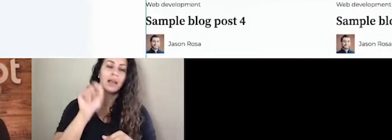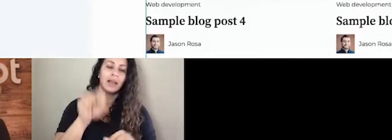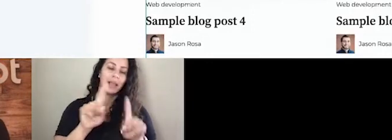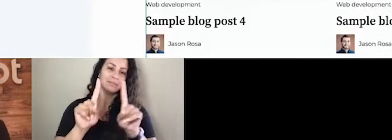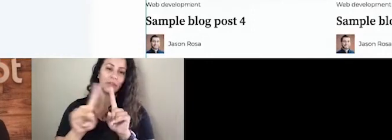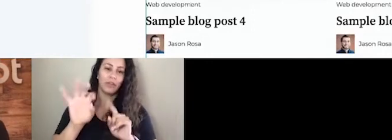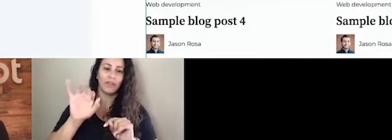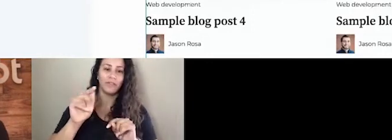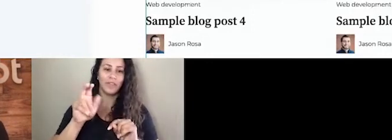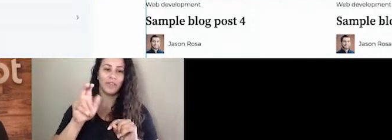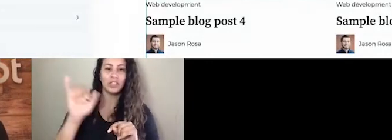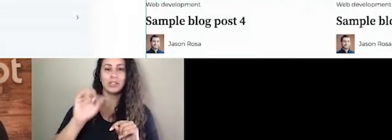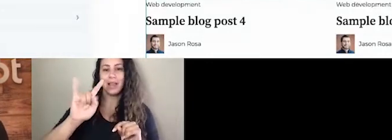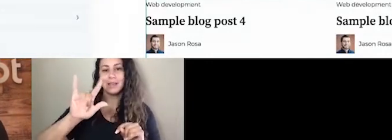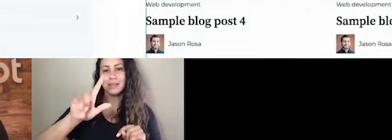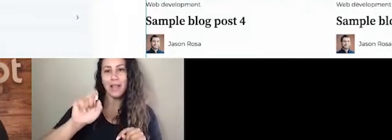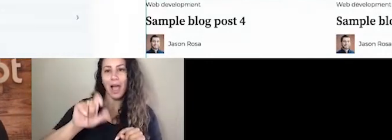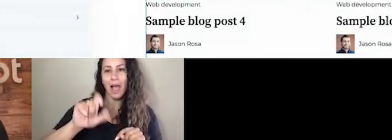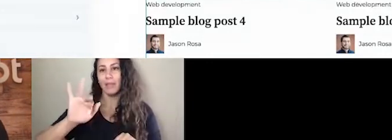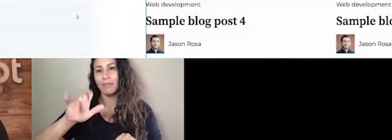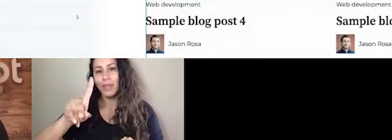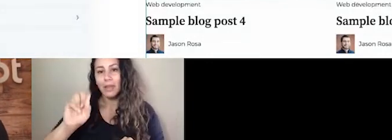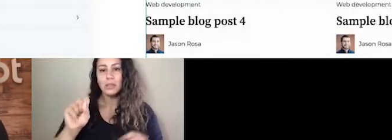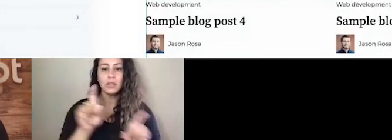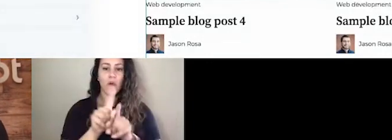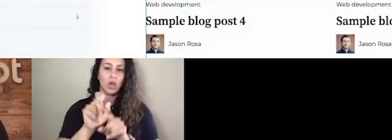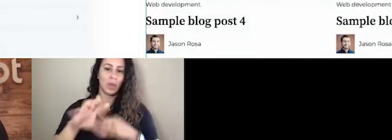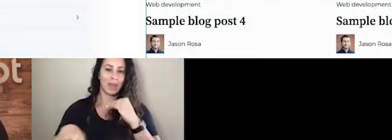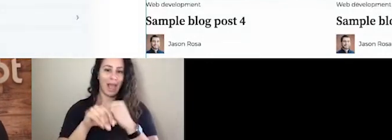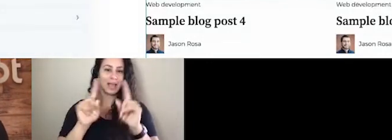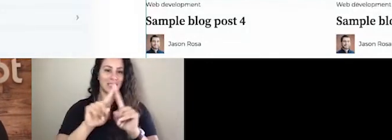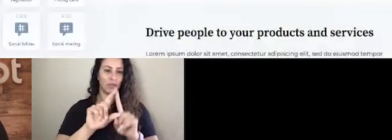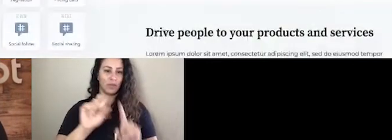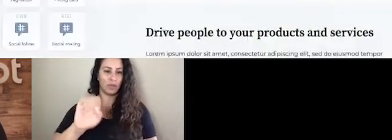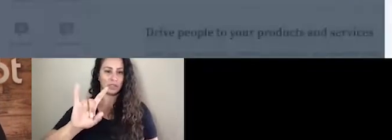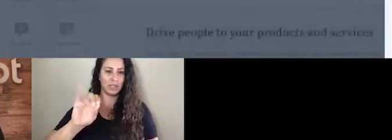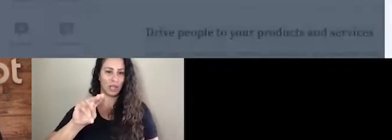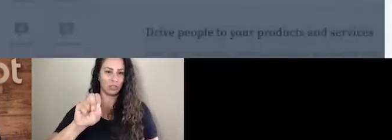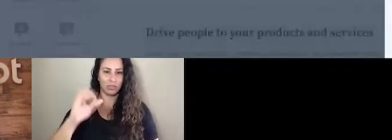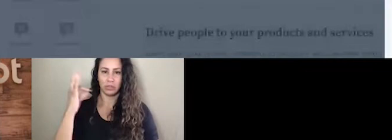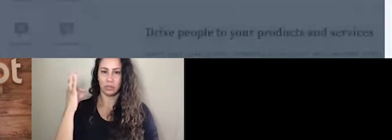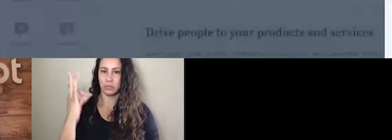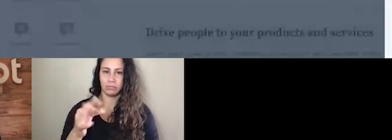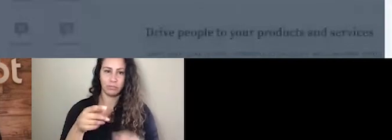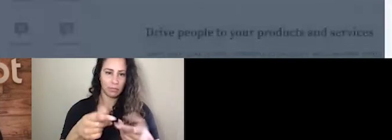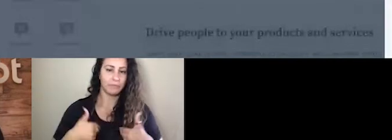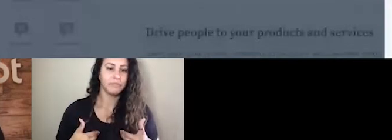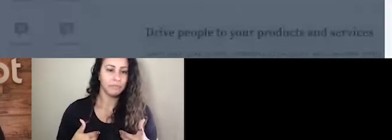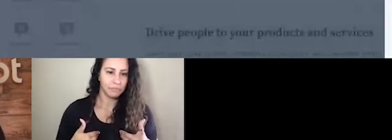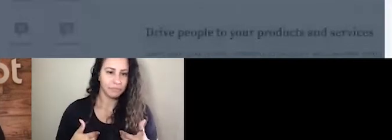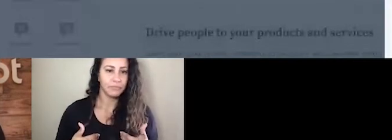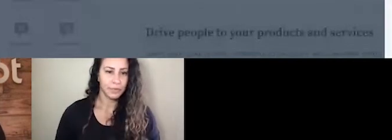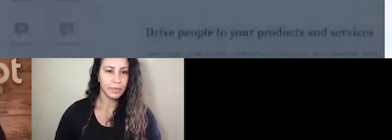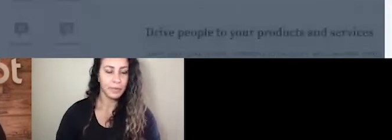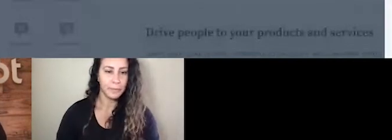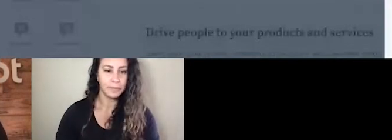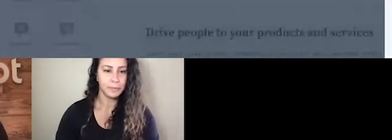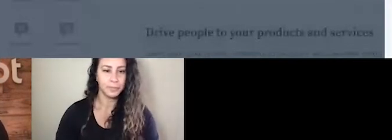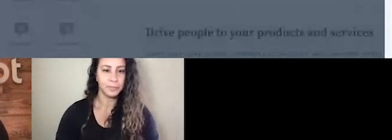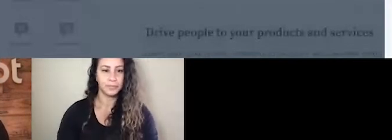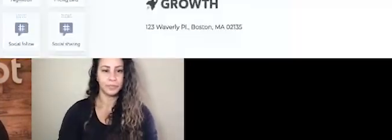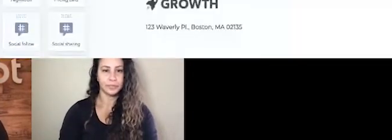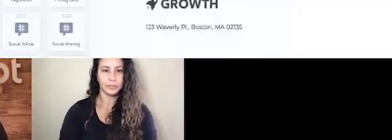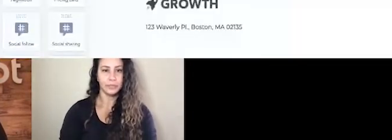LASTLY ONE THING I WANT TO HIGHLIGHT IN TERMS OF